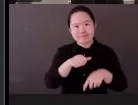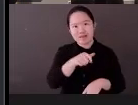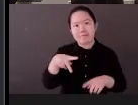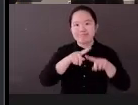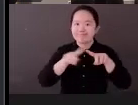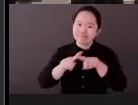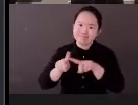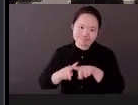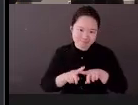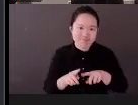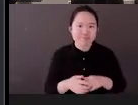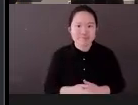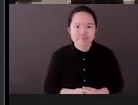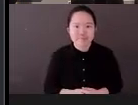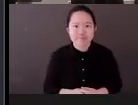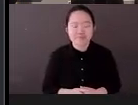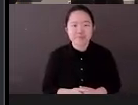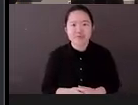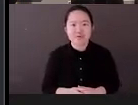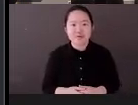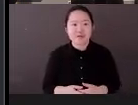mean, I open item description category.